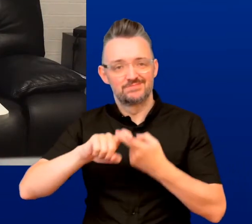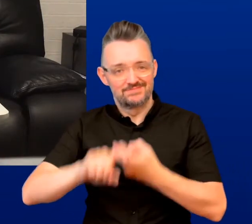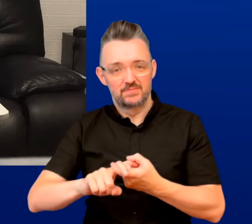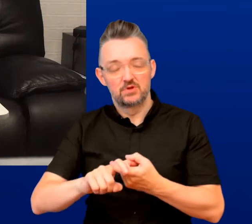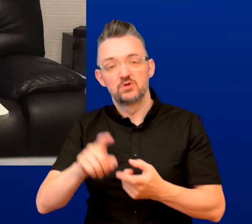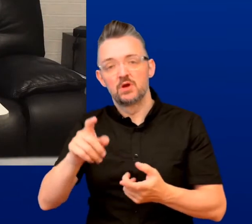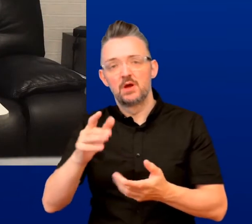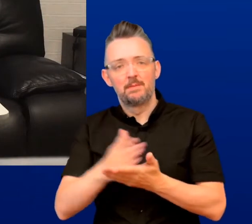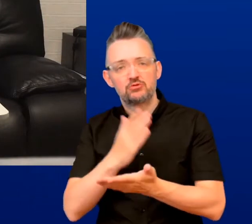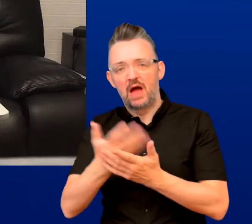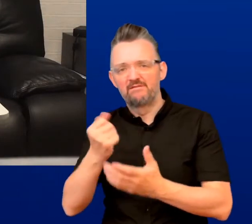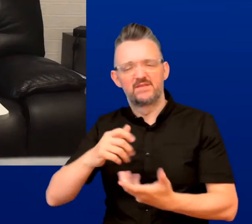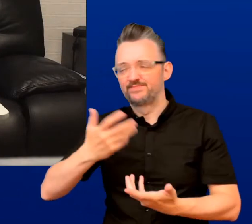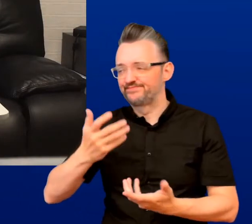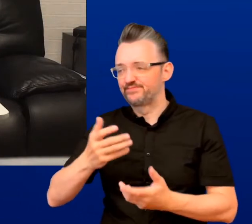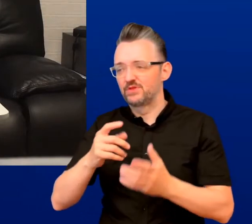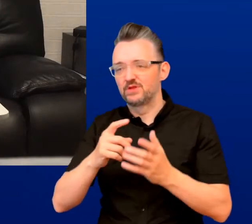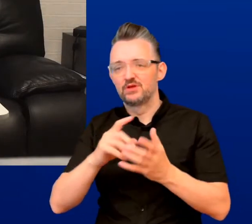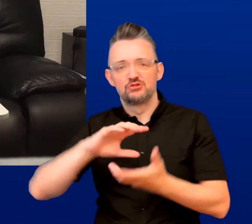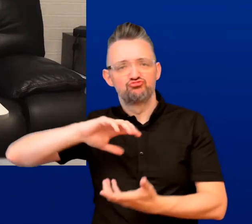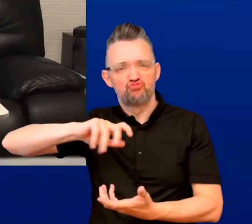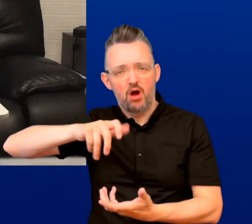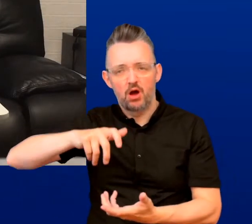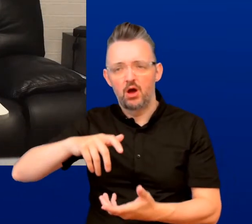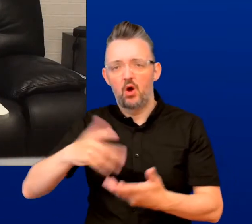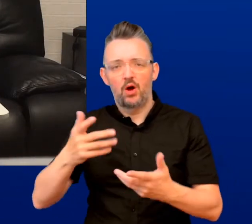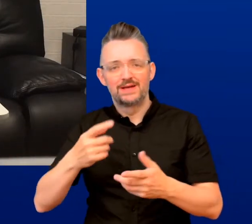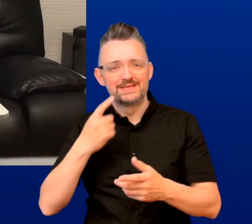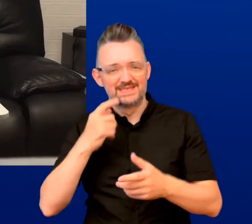of jar that's tightly sealed.